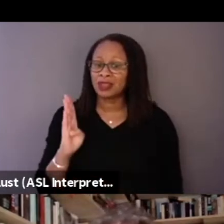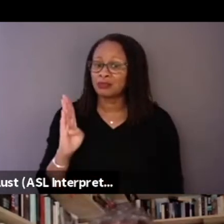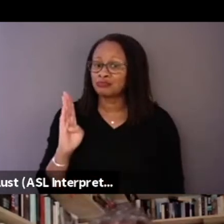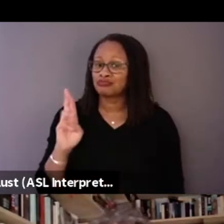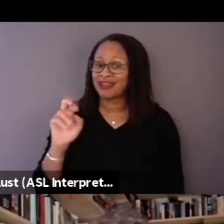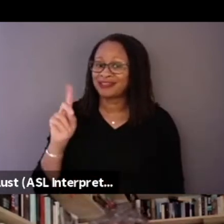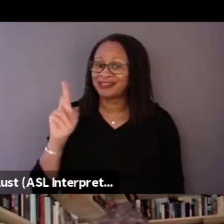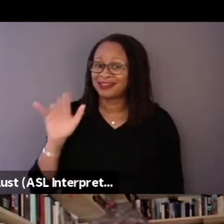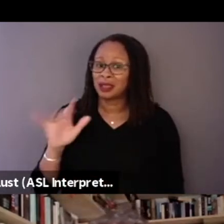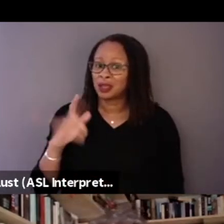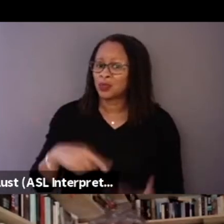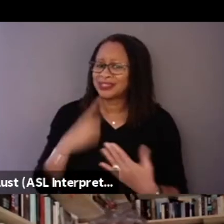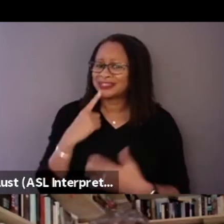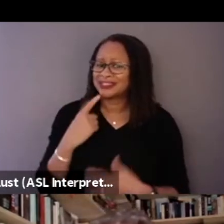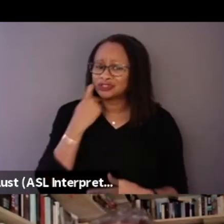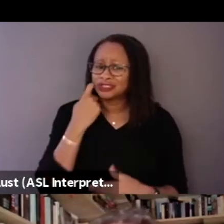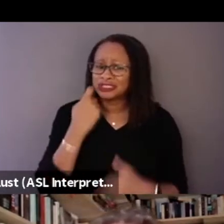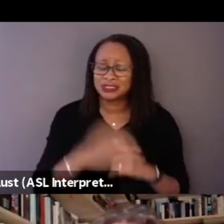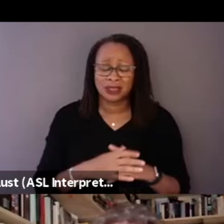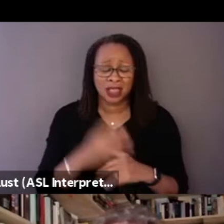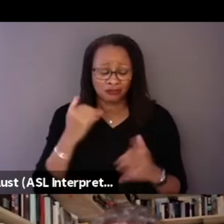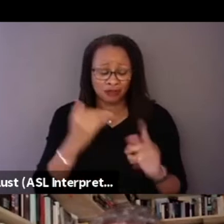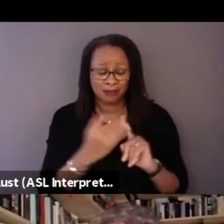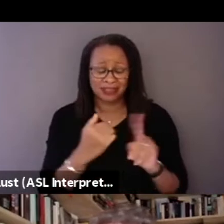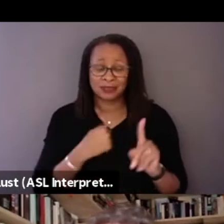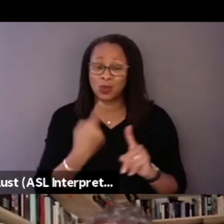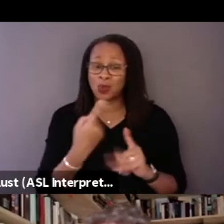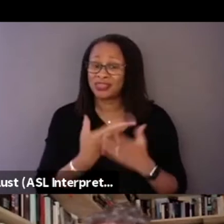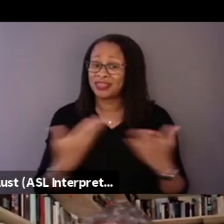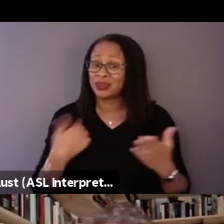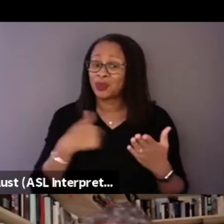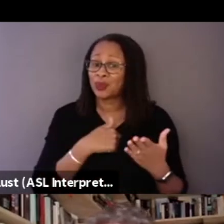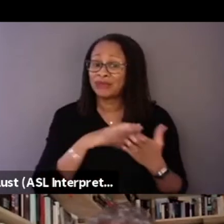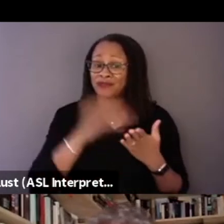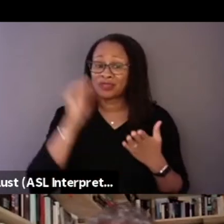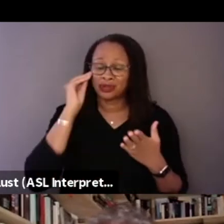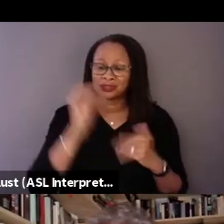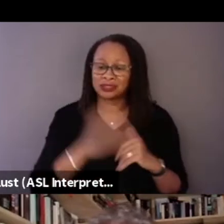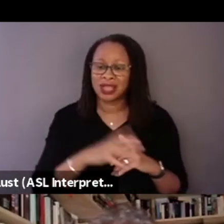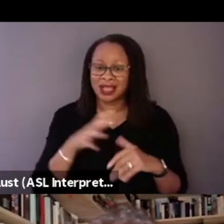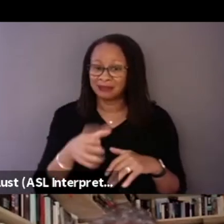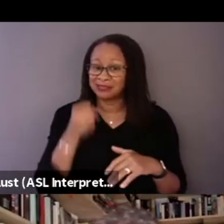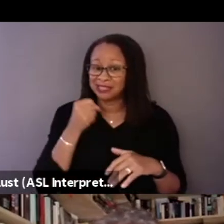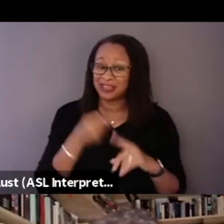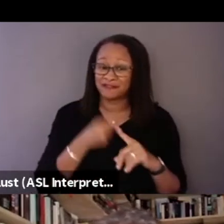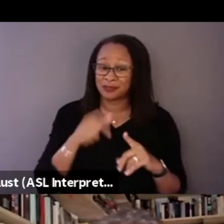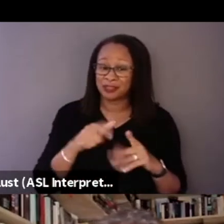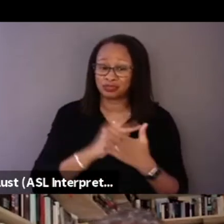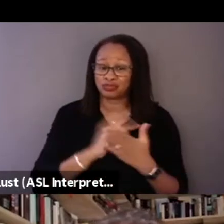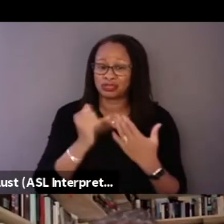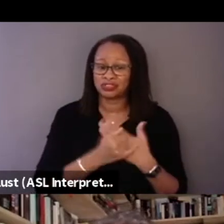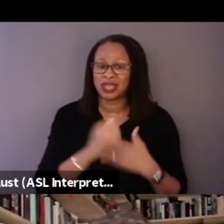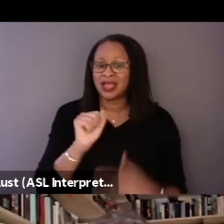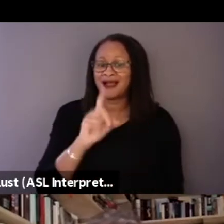that one thing we learned, and I'm kind of taking away from this project is Ady kept making the news.